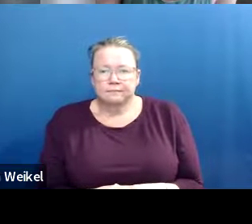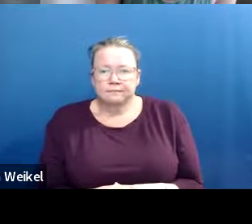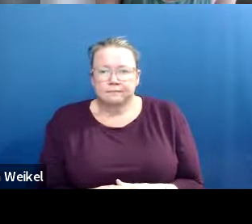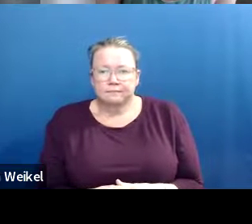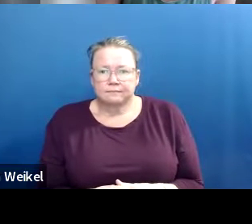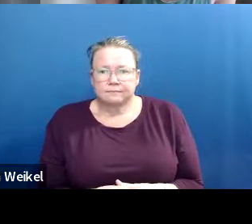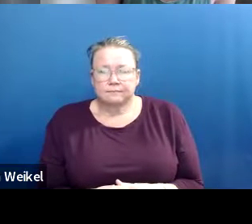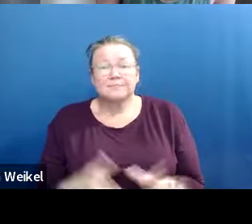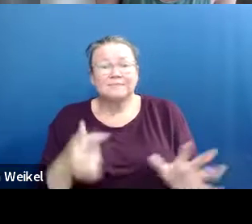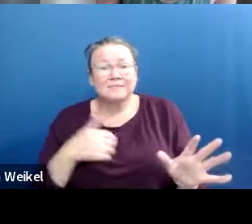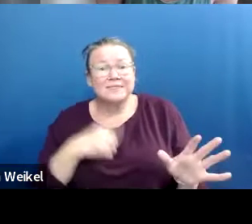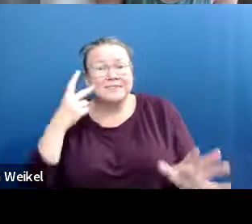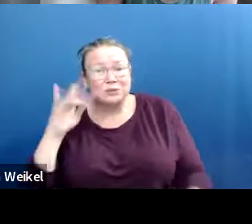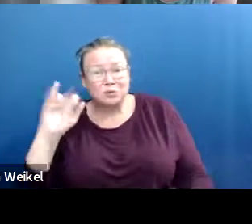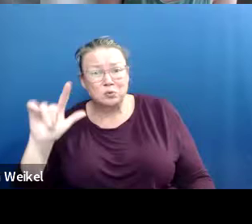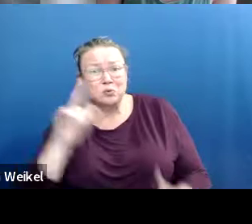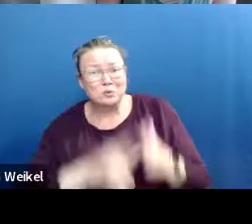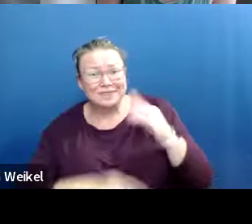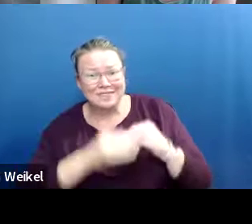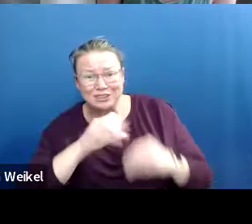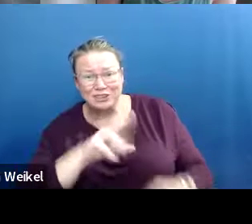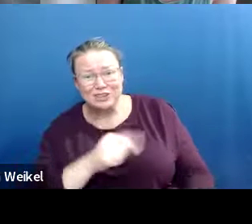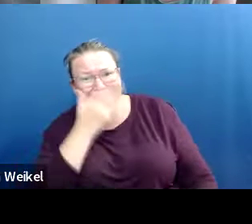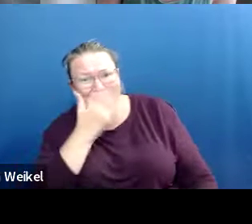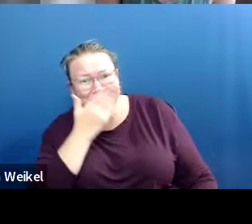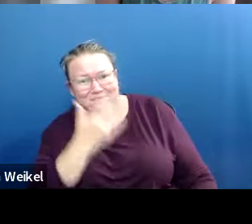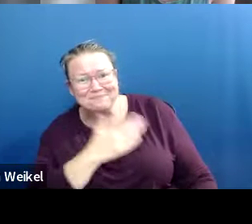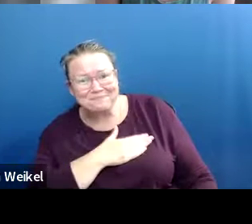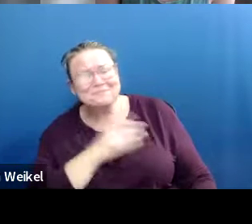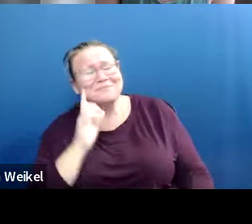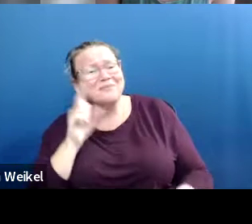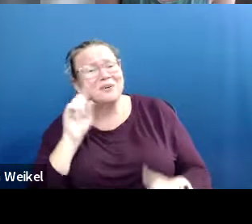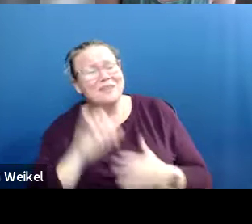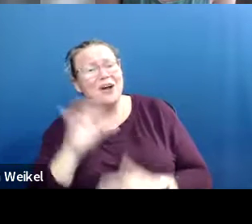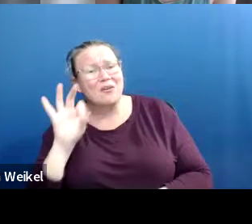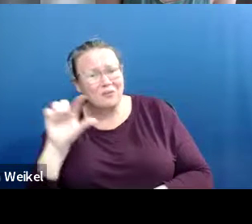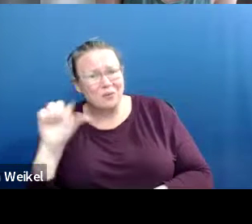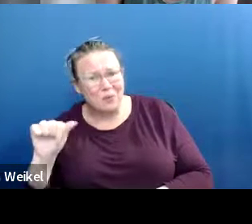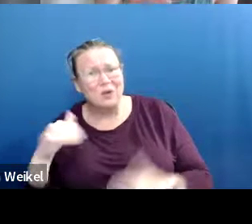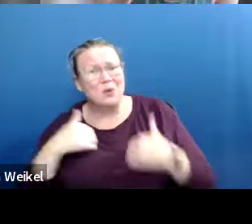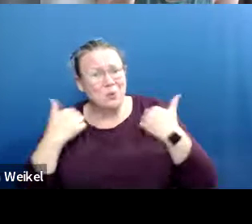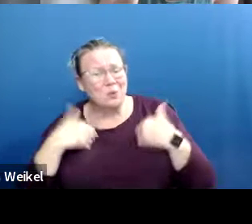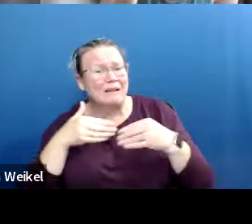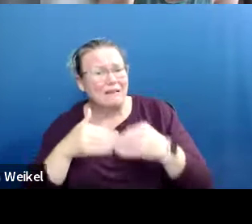Rosie Vazquez: I do see, Laurel, what you put in the chat. So thank you about the Florida Youth Leadership Forum